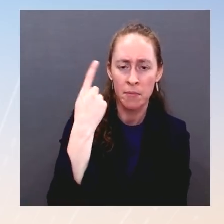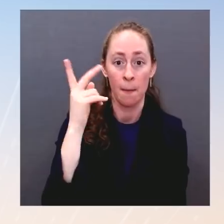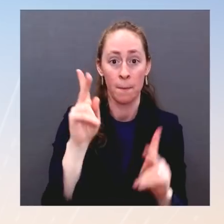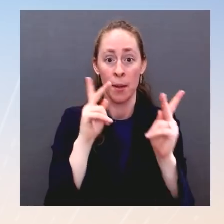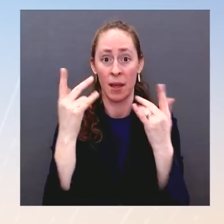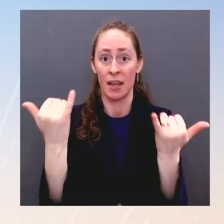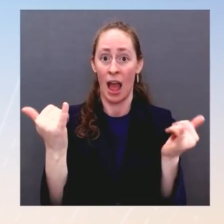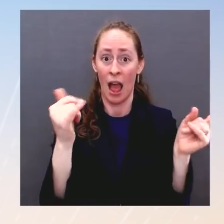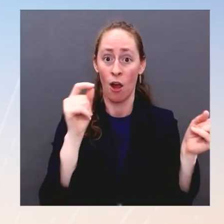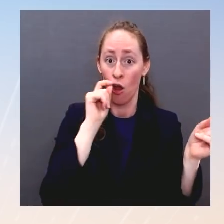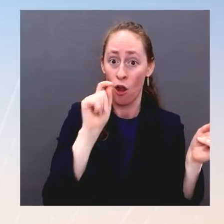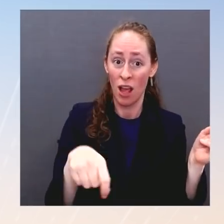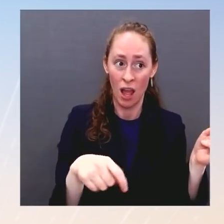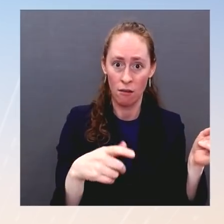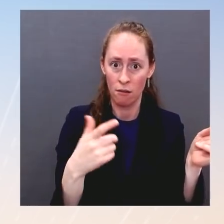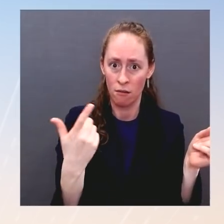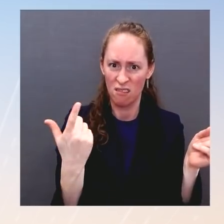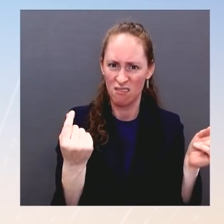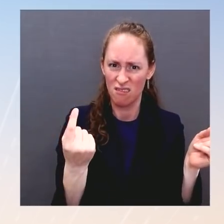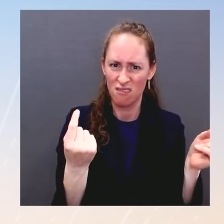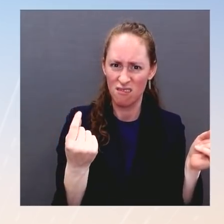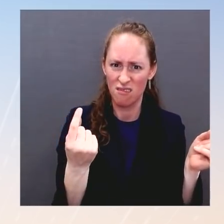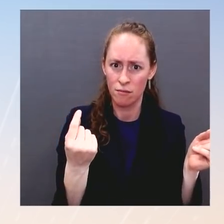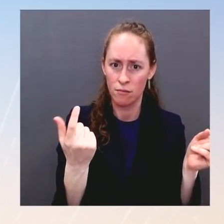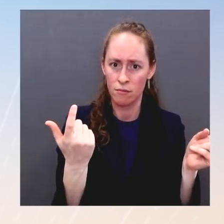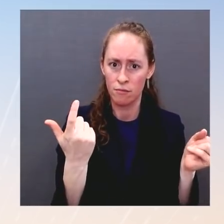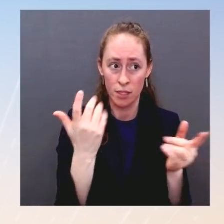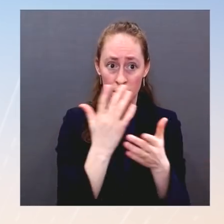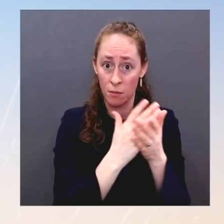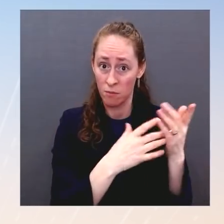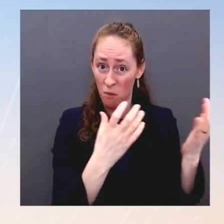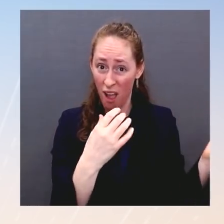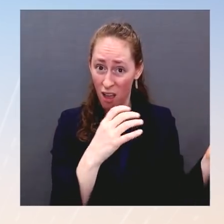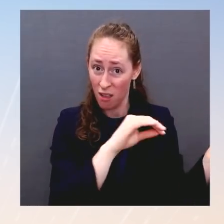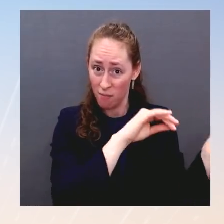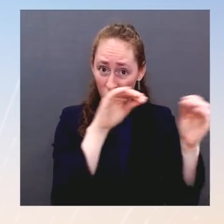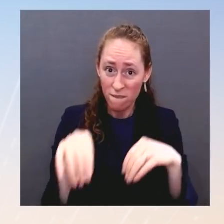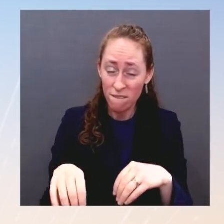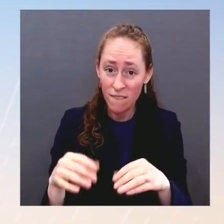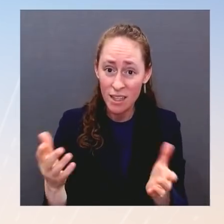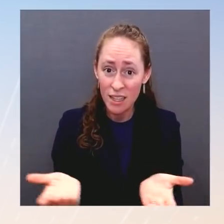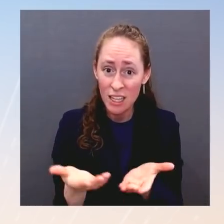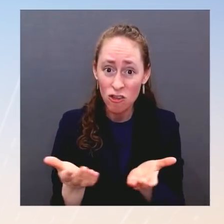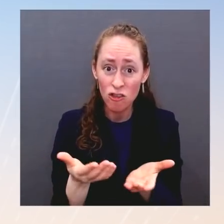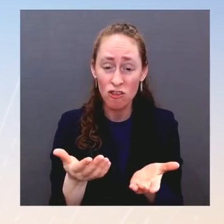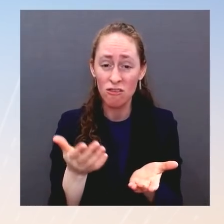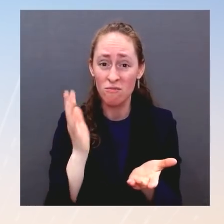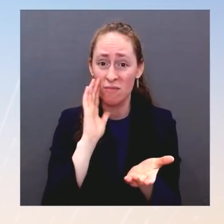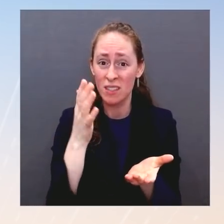Ms. Psaki: Well, there -- it's a process that would be overseen by the interagency through -- go through an interagency process, led by the Department of Homeland Security.